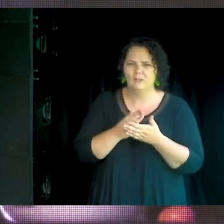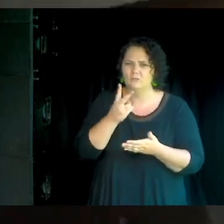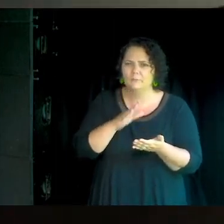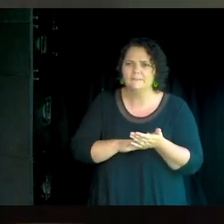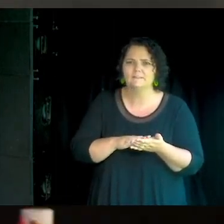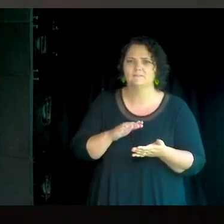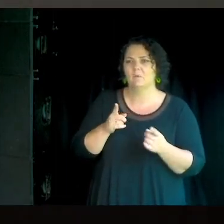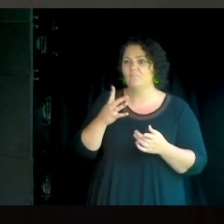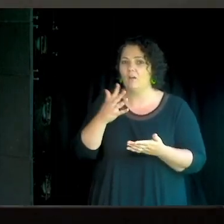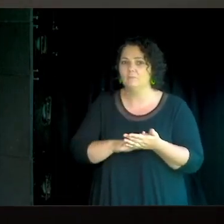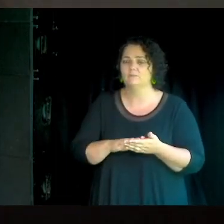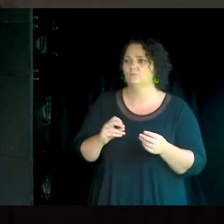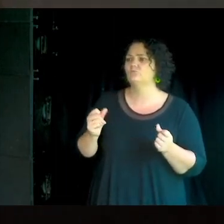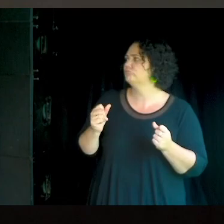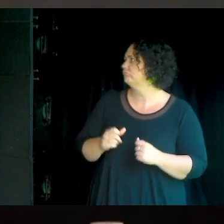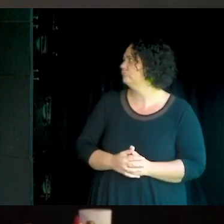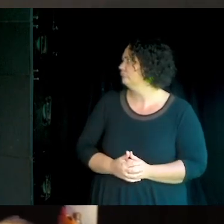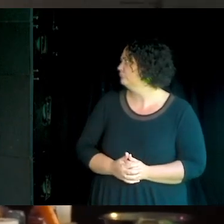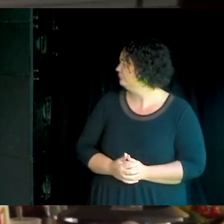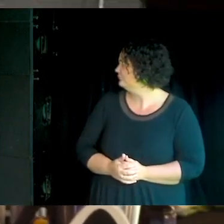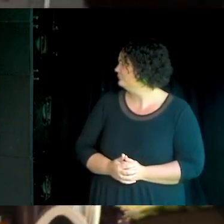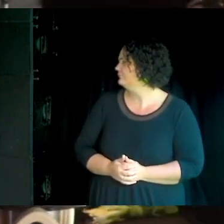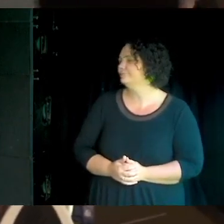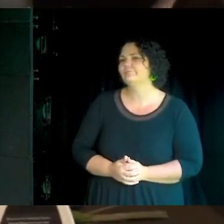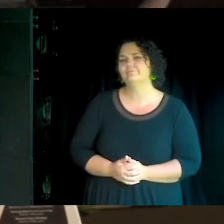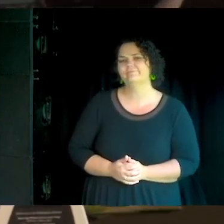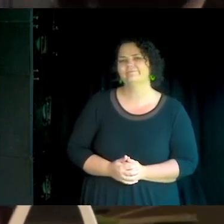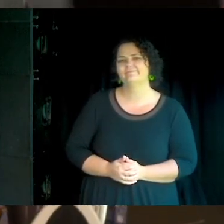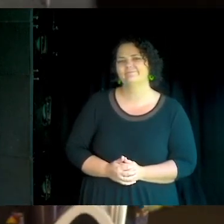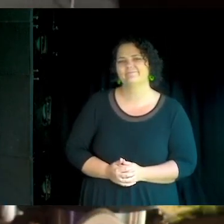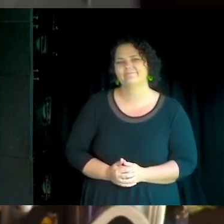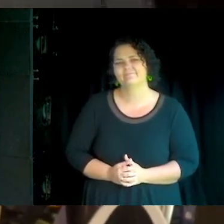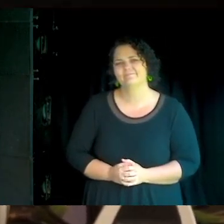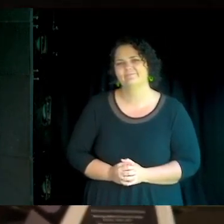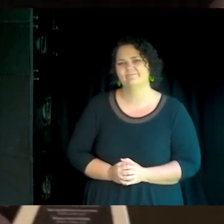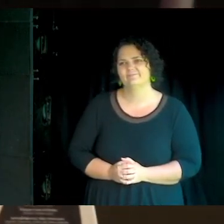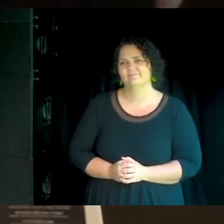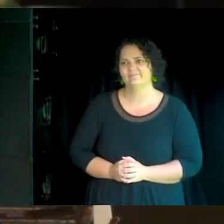still waiting it to be hot yeah so that is the best part of the shell